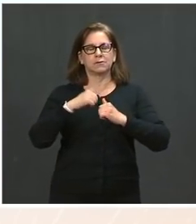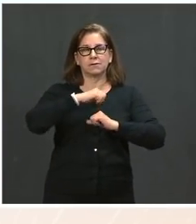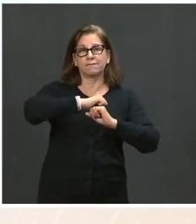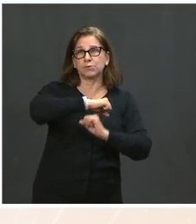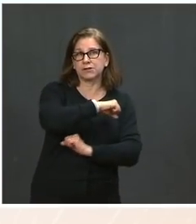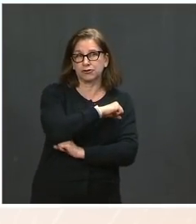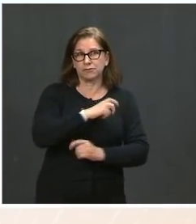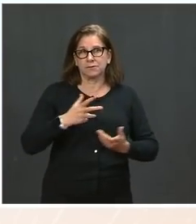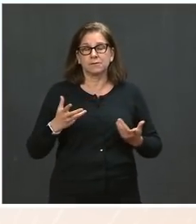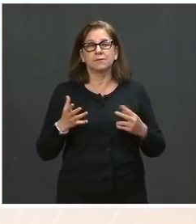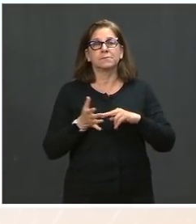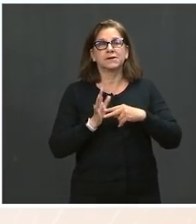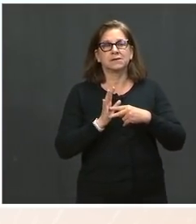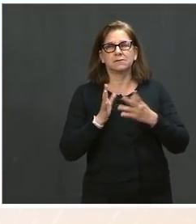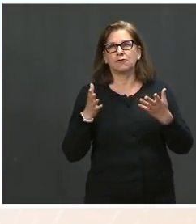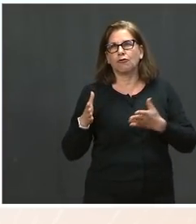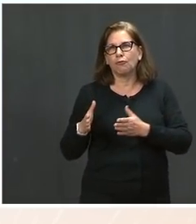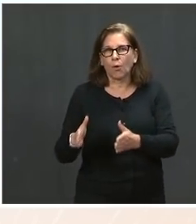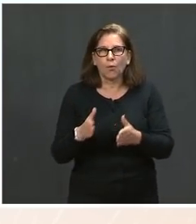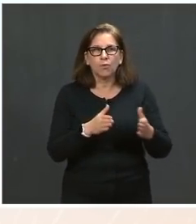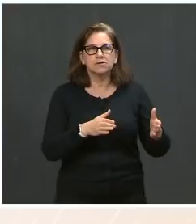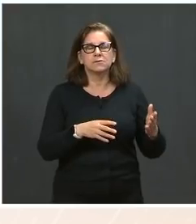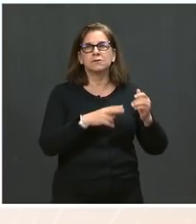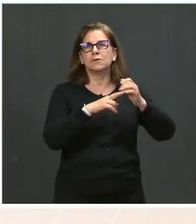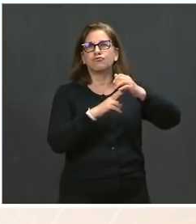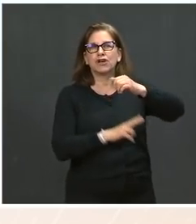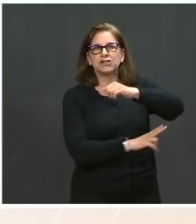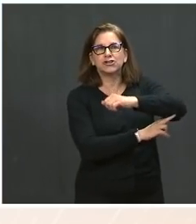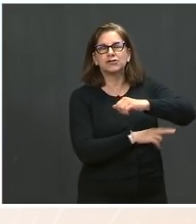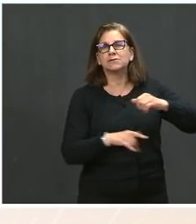but it is ports and airports, and it is trains,